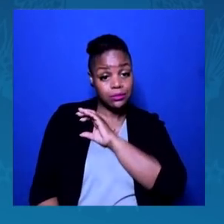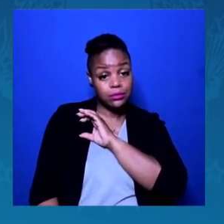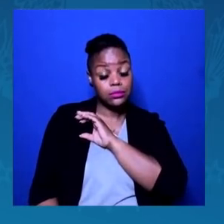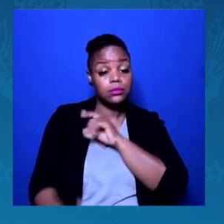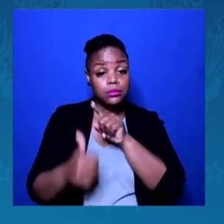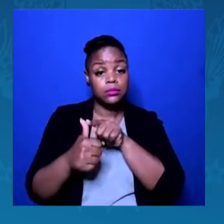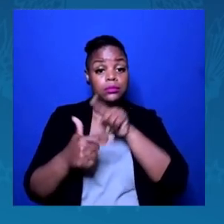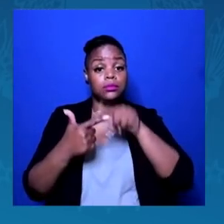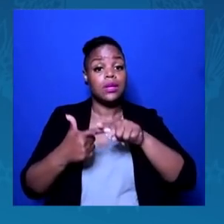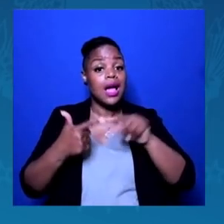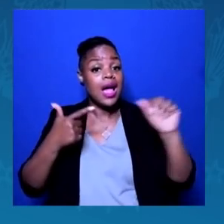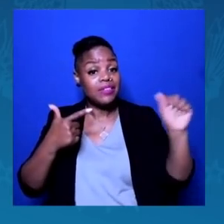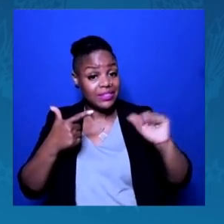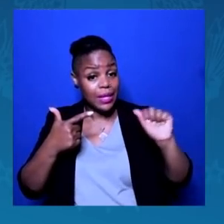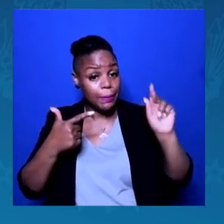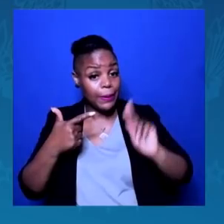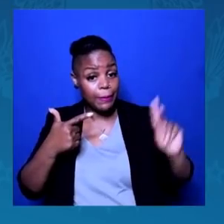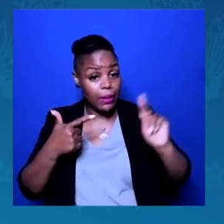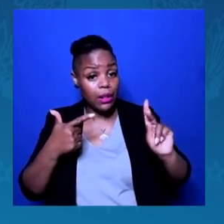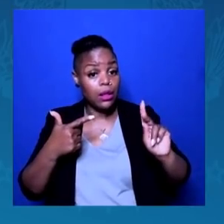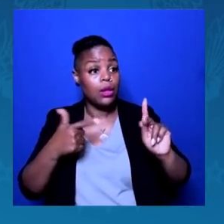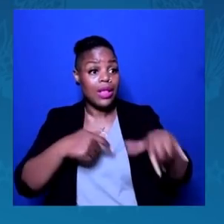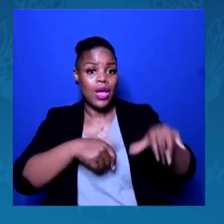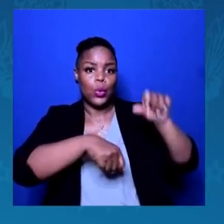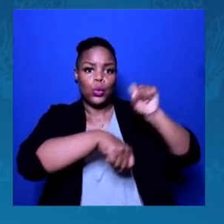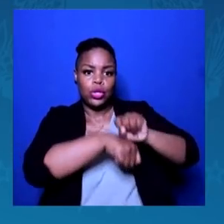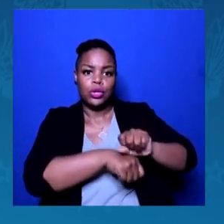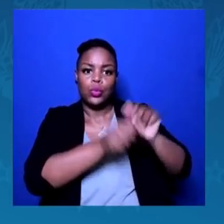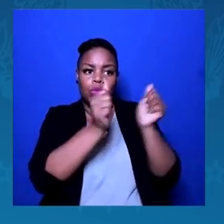who are at risk with a priority around women and children.